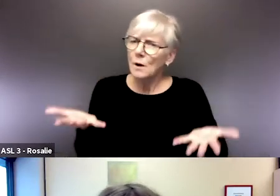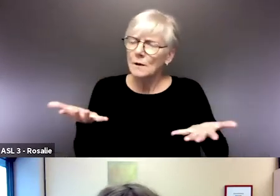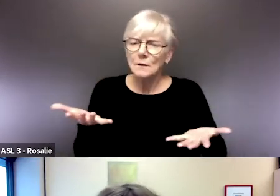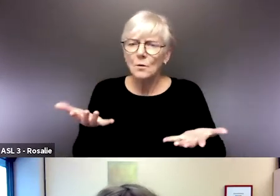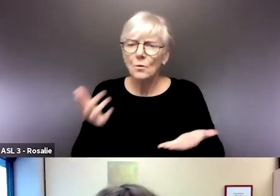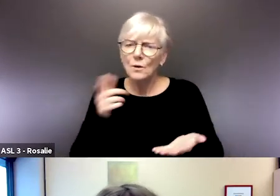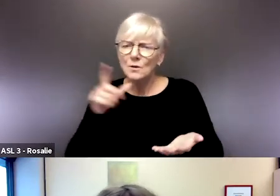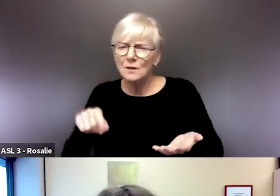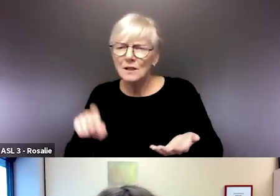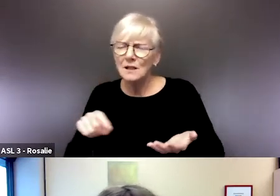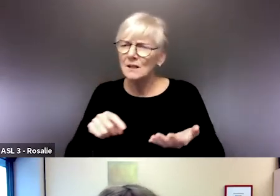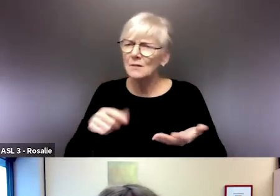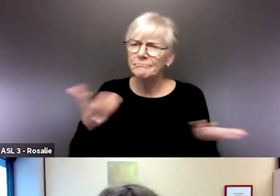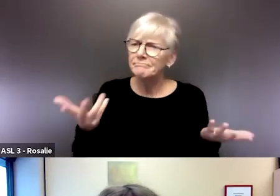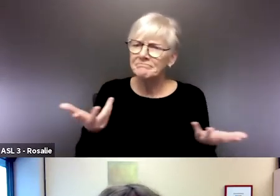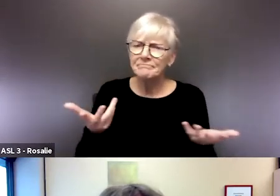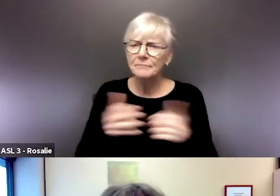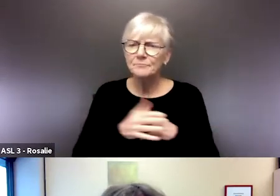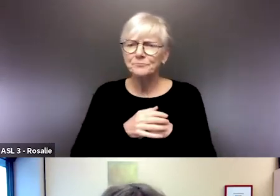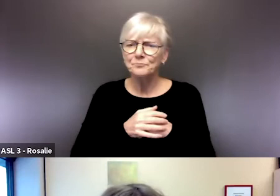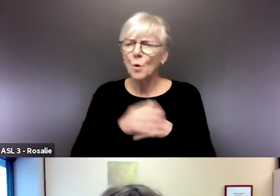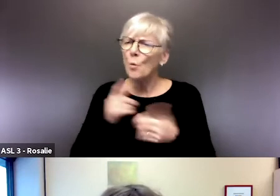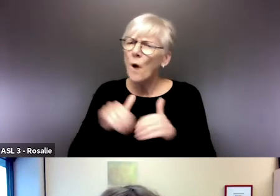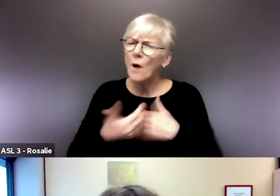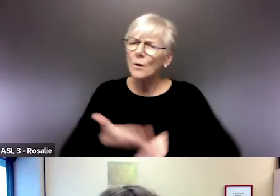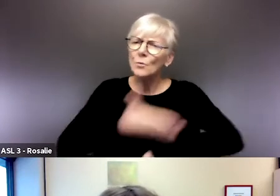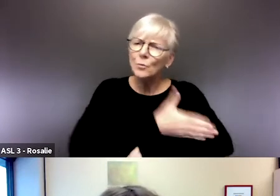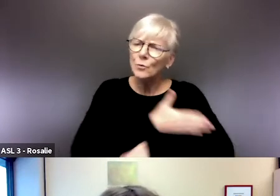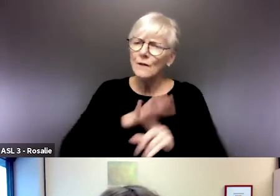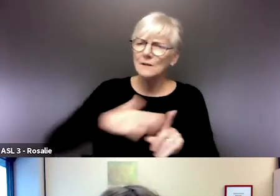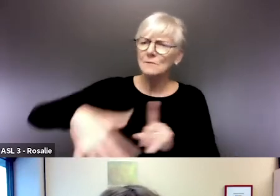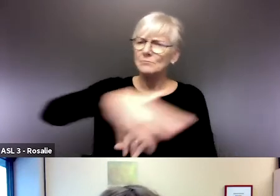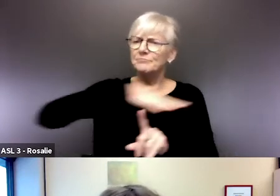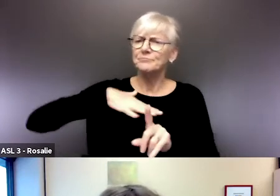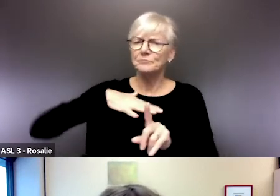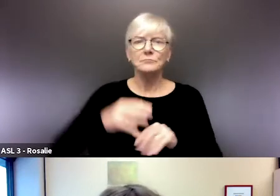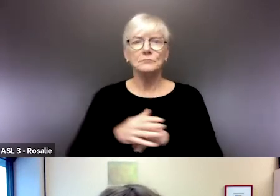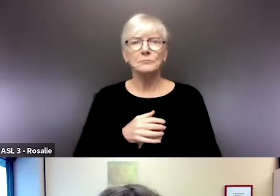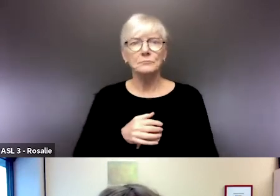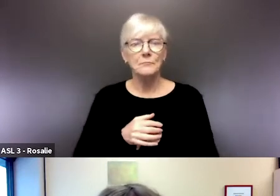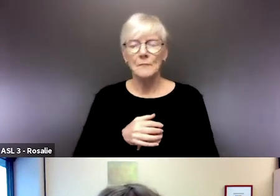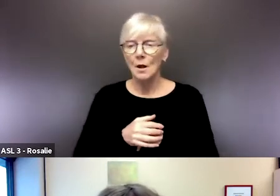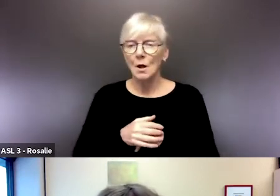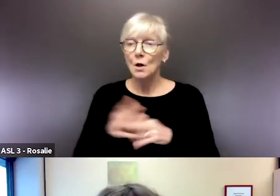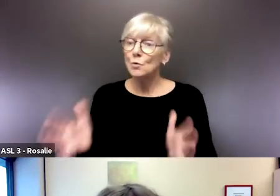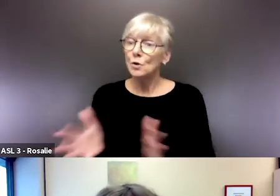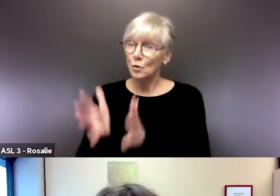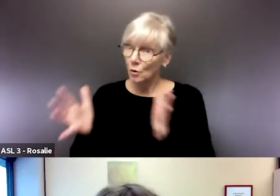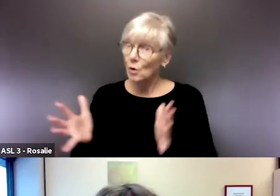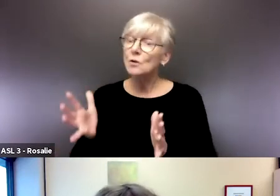in this work and what can be improved to enable the worker not only to regain his or her ability